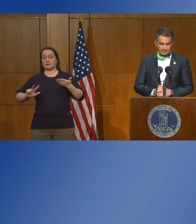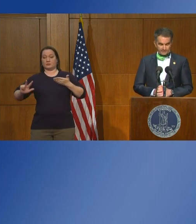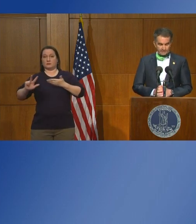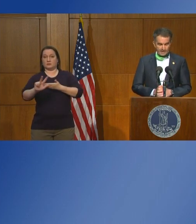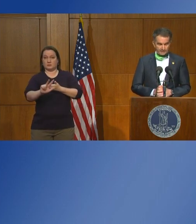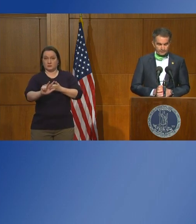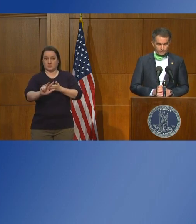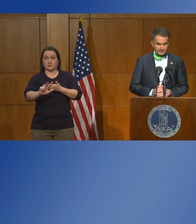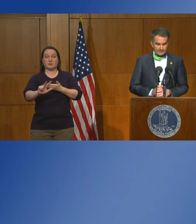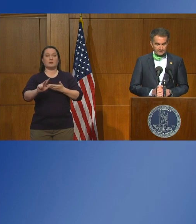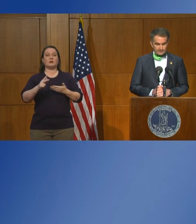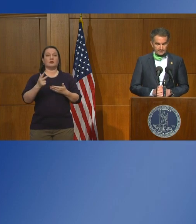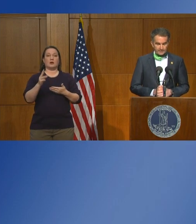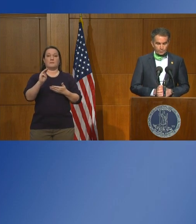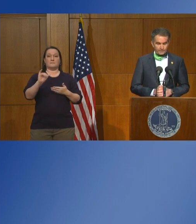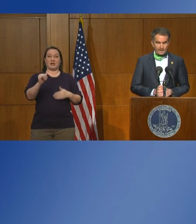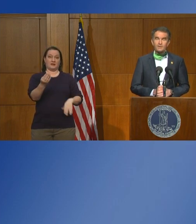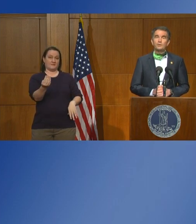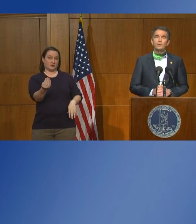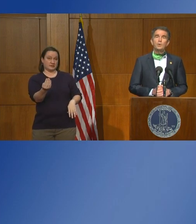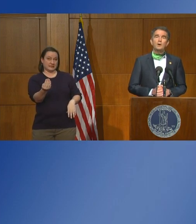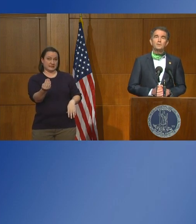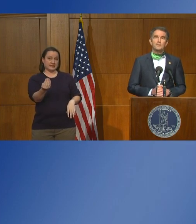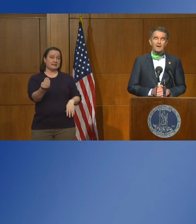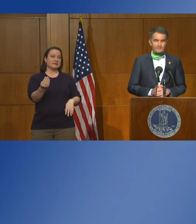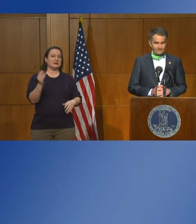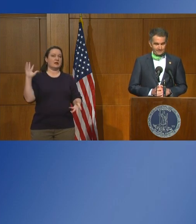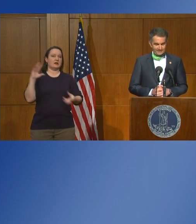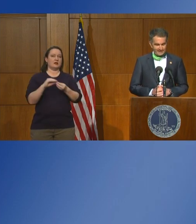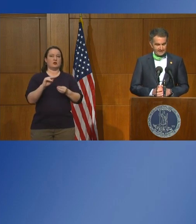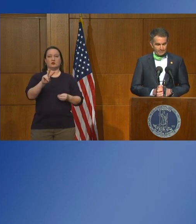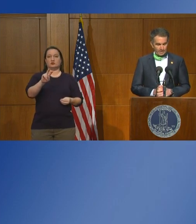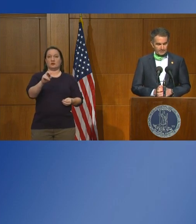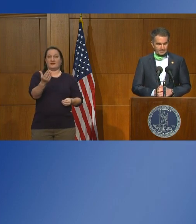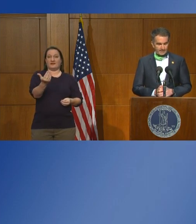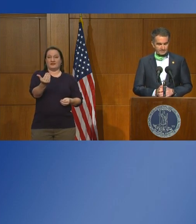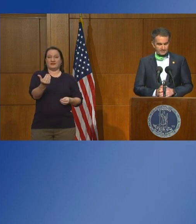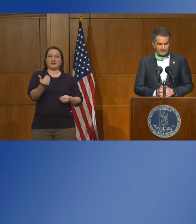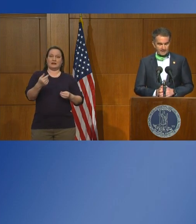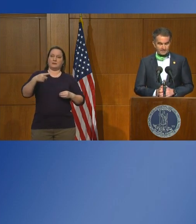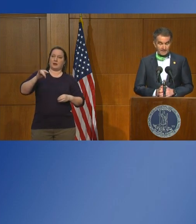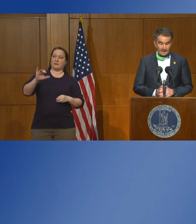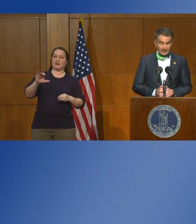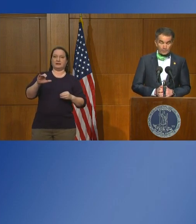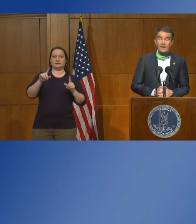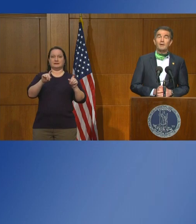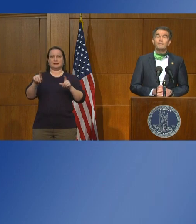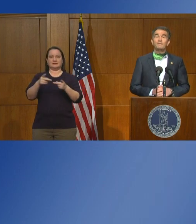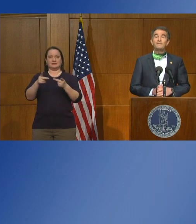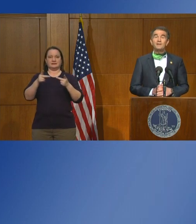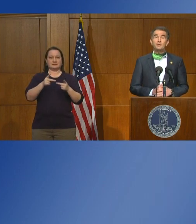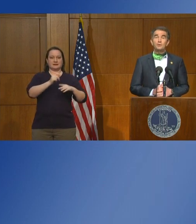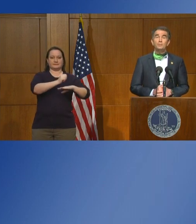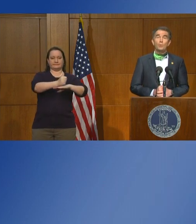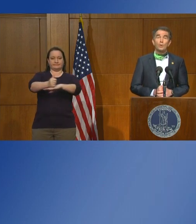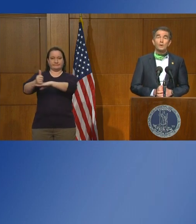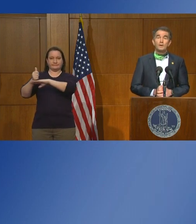SITES. THREE WEEKS LATER AS OF MAY THE FOURTEENTH WE'VE HAD